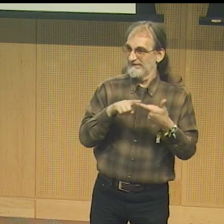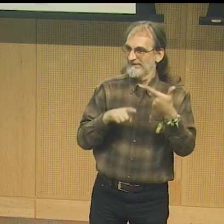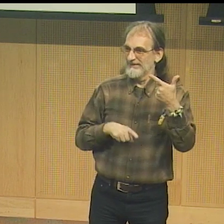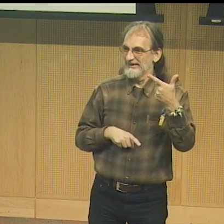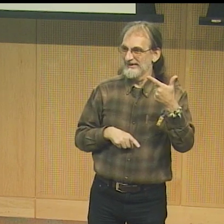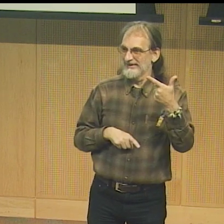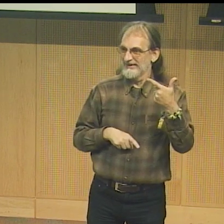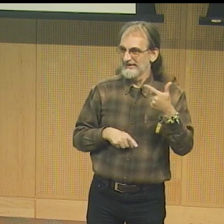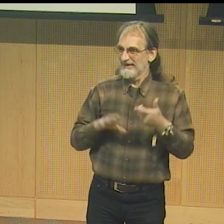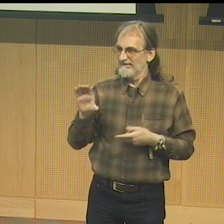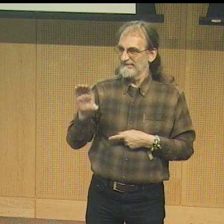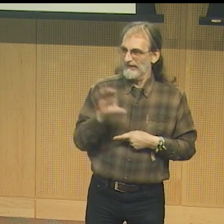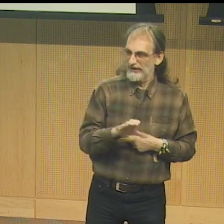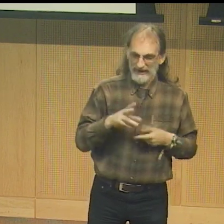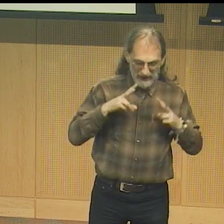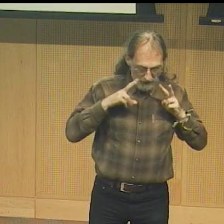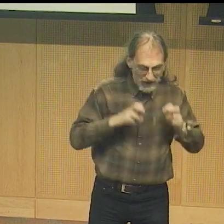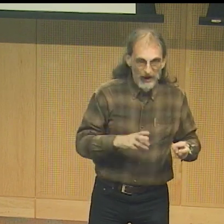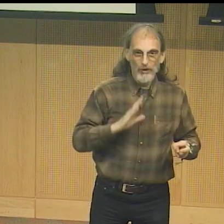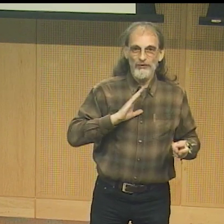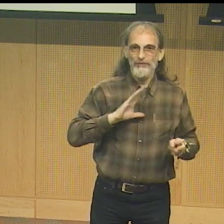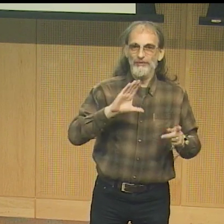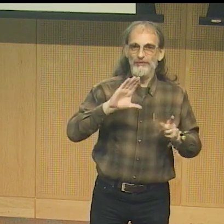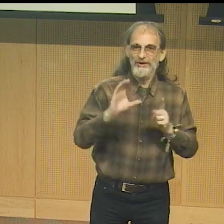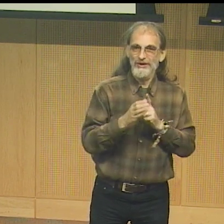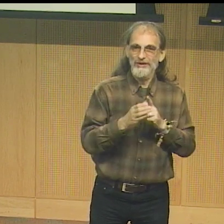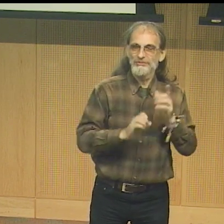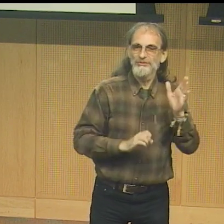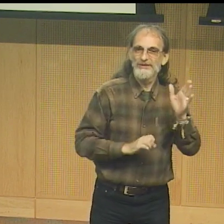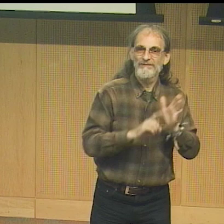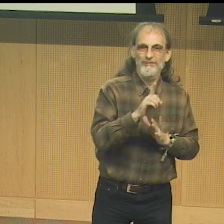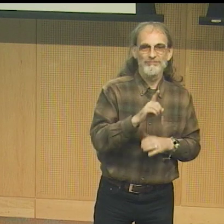Someone may receive individual funding to study something